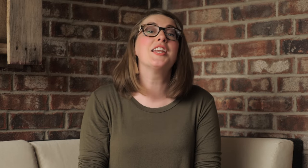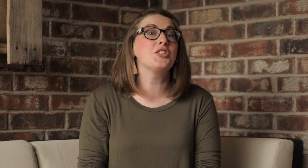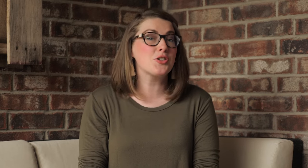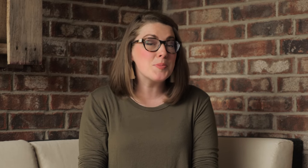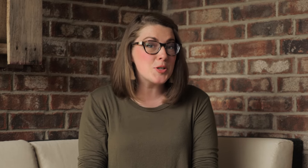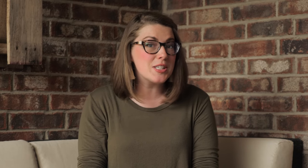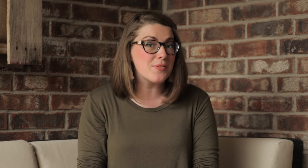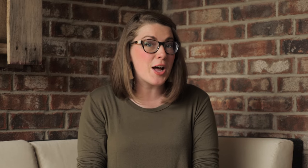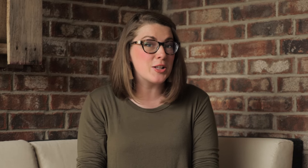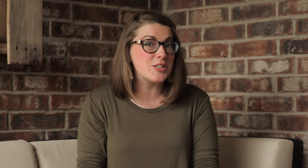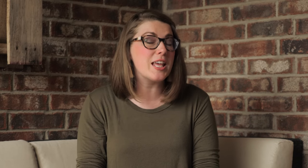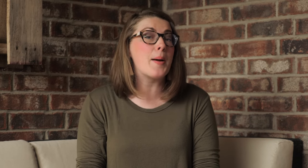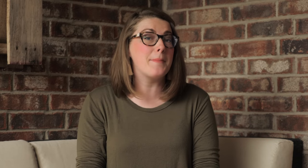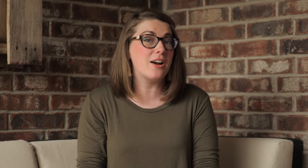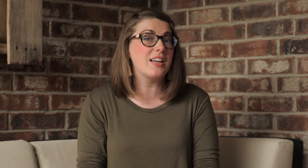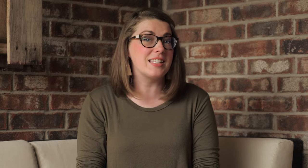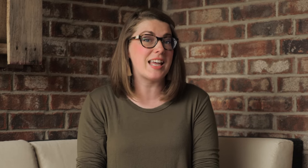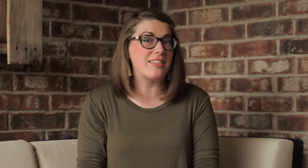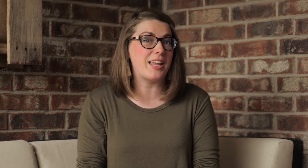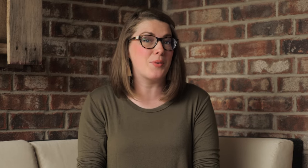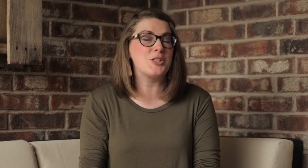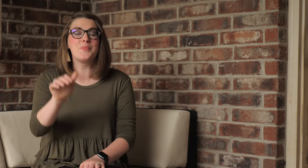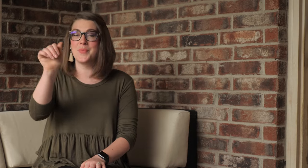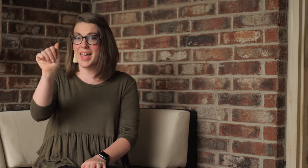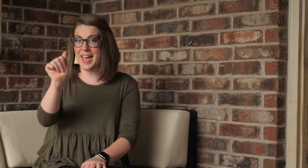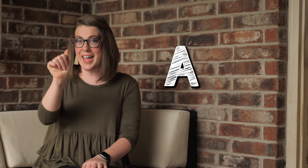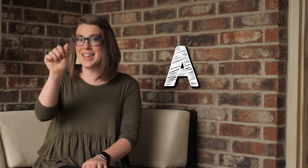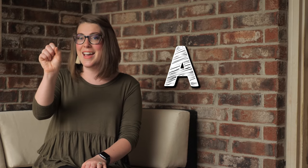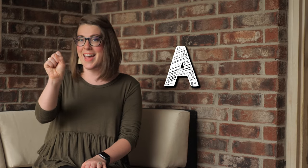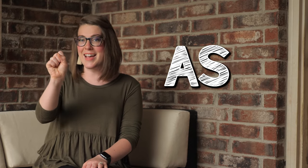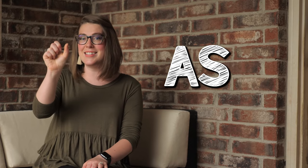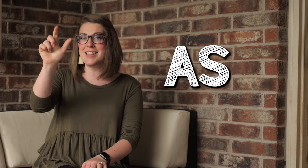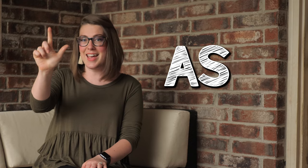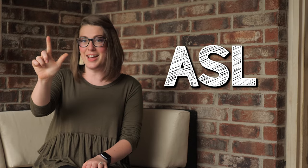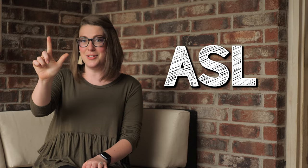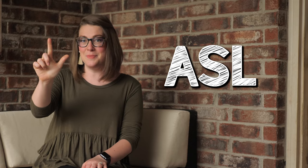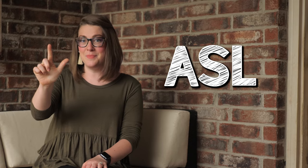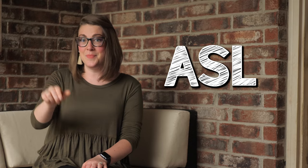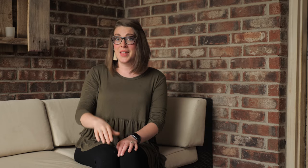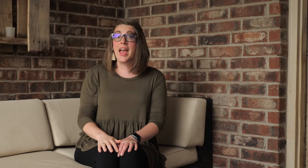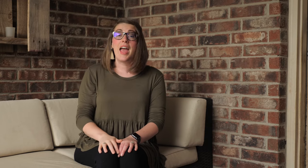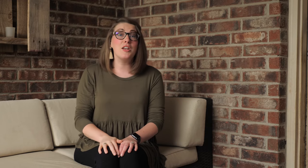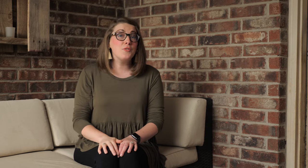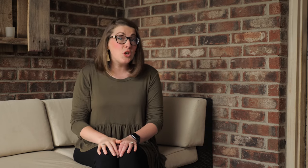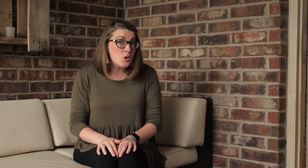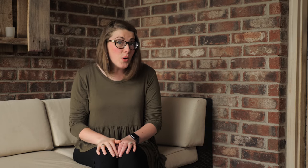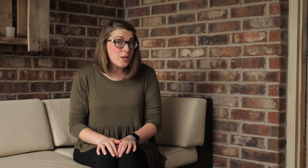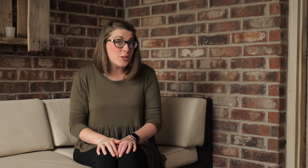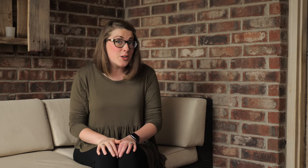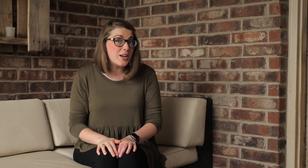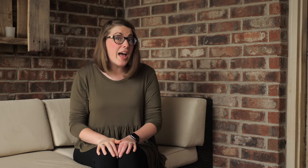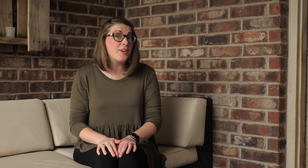and descriptions of colors in American Sign Language, ASL. And if you want to learn how